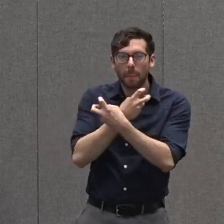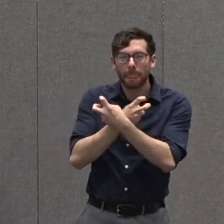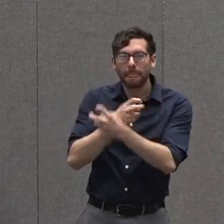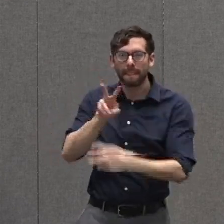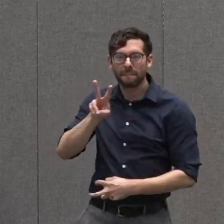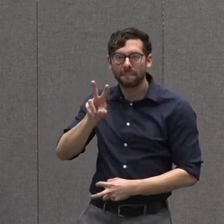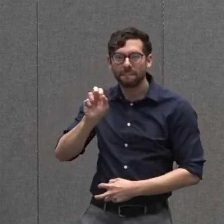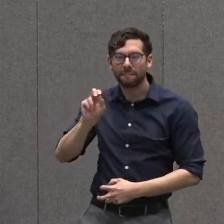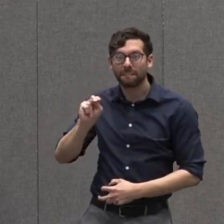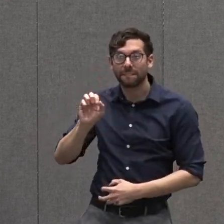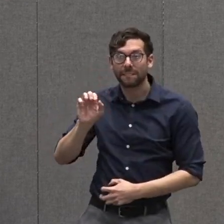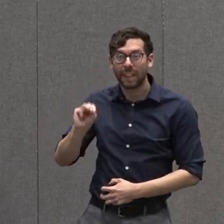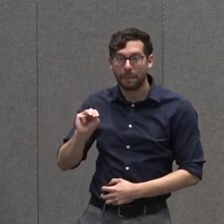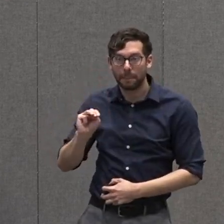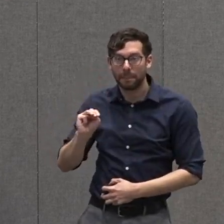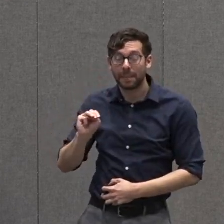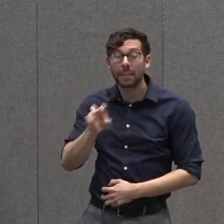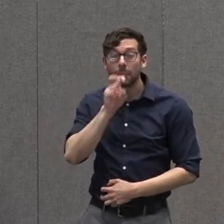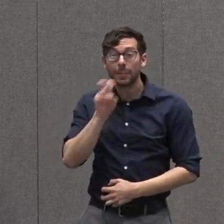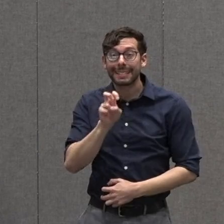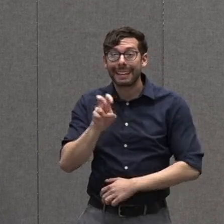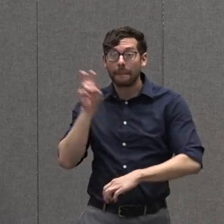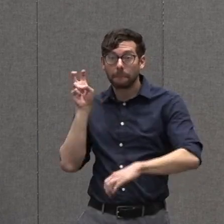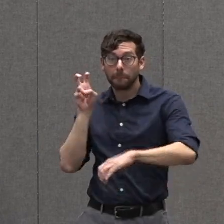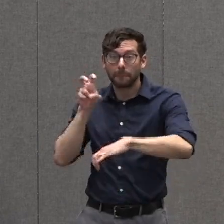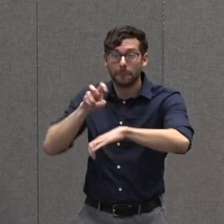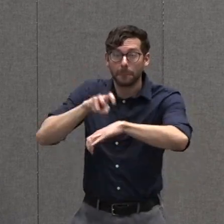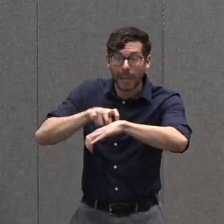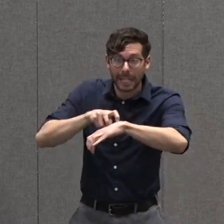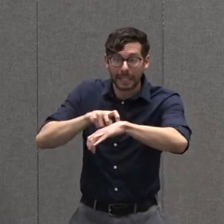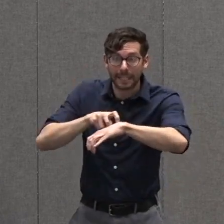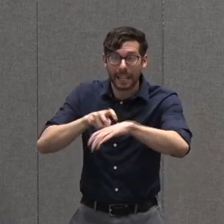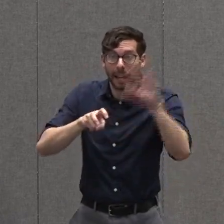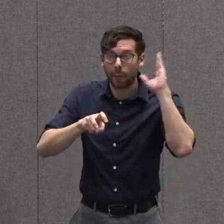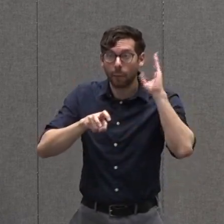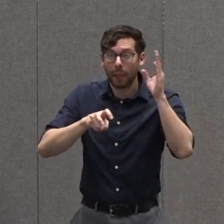and the snake doesn't eat the food until it's dead.